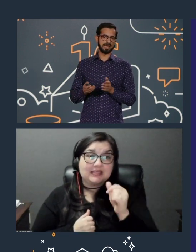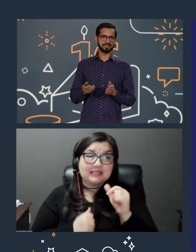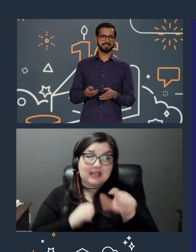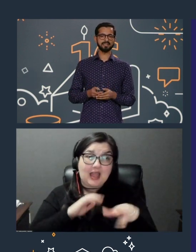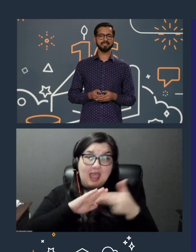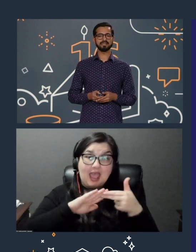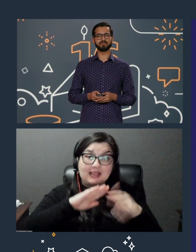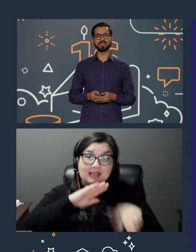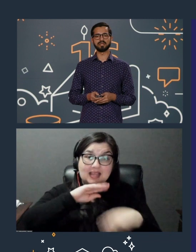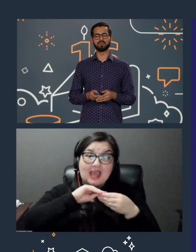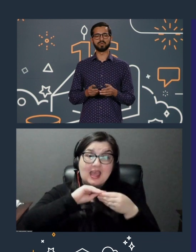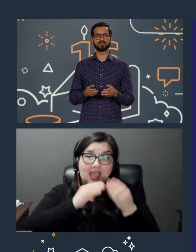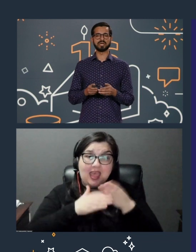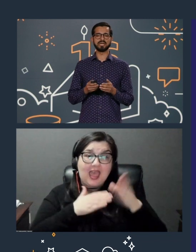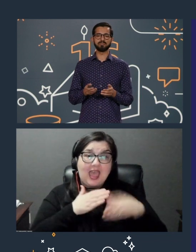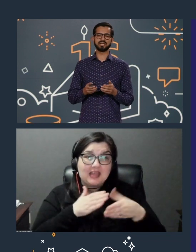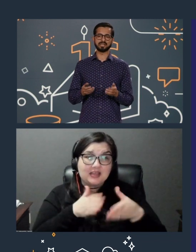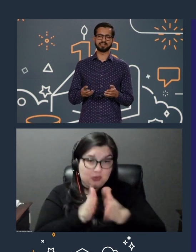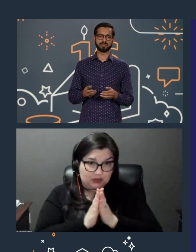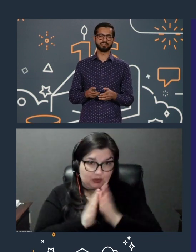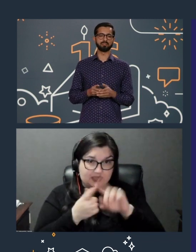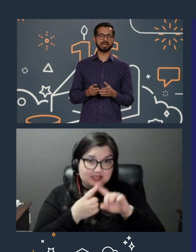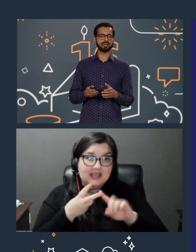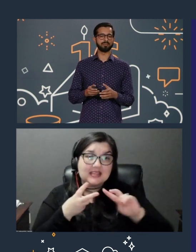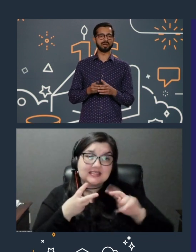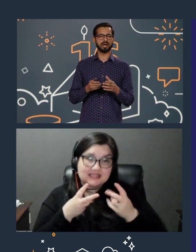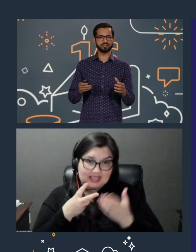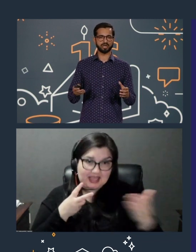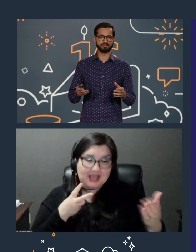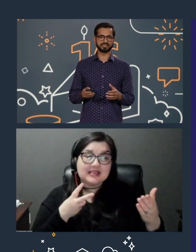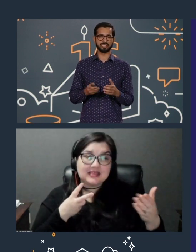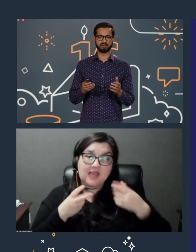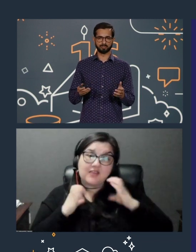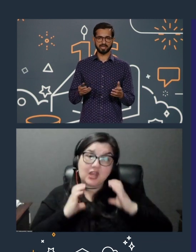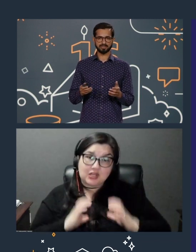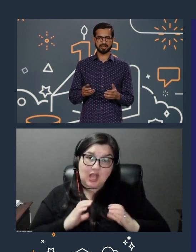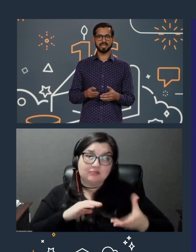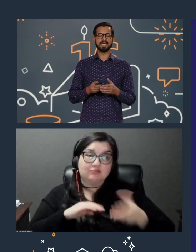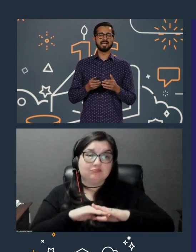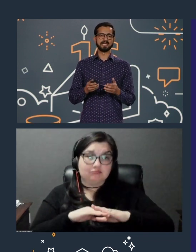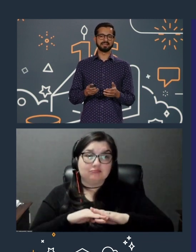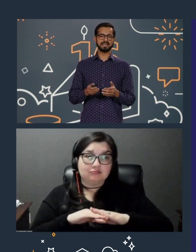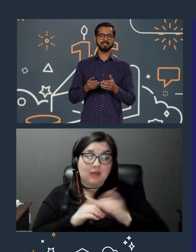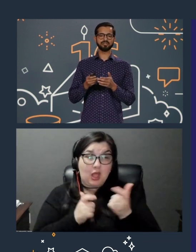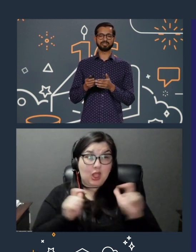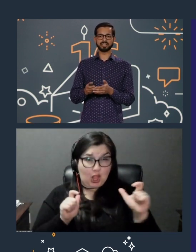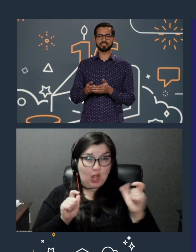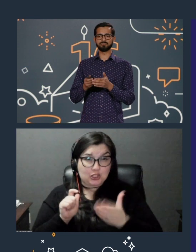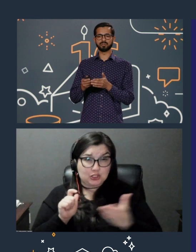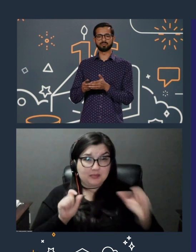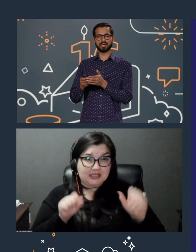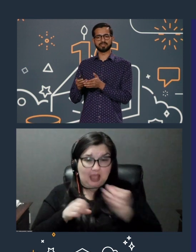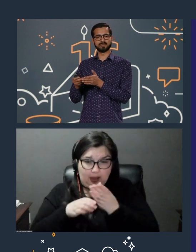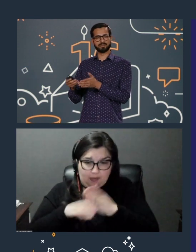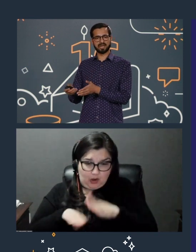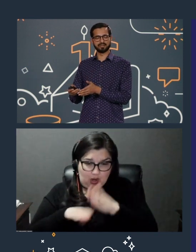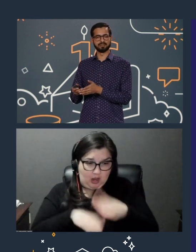And the second thing that we did was to enable customers to break up large objects into parts, and then to checksum of those parts in parallel.